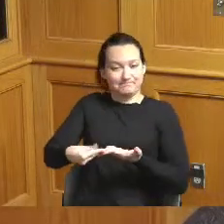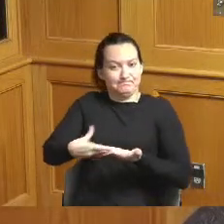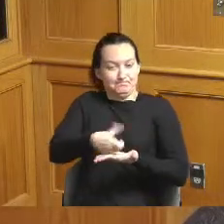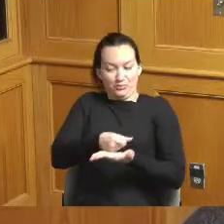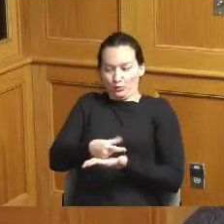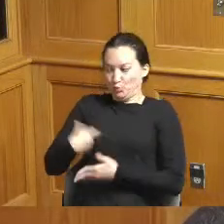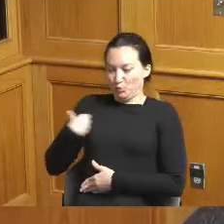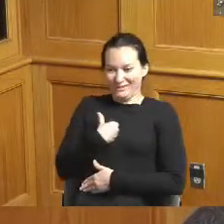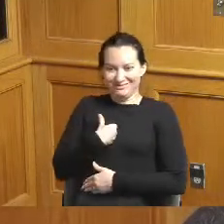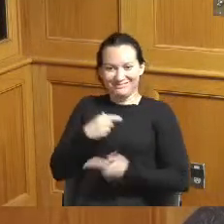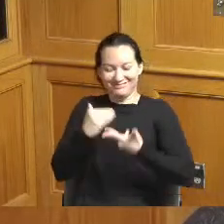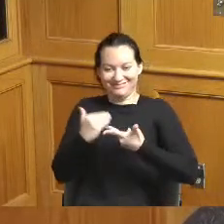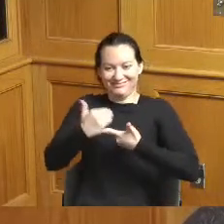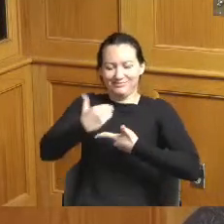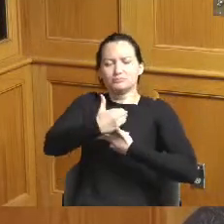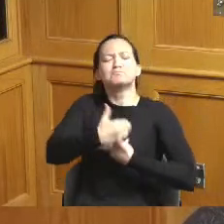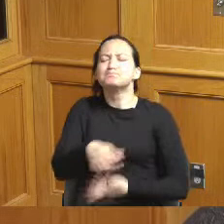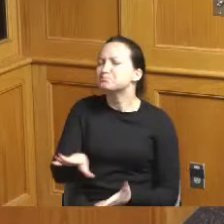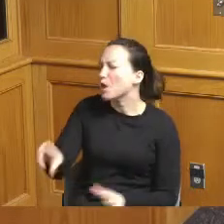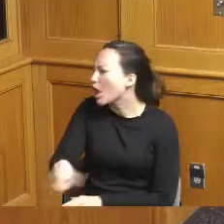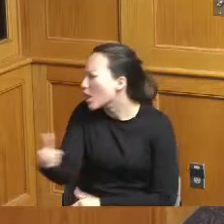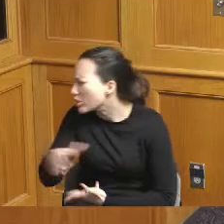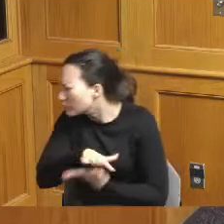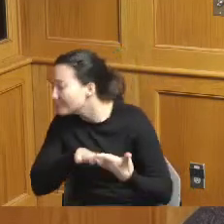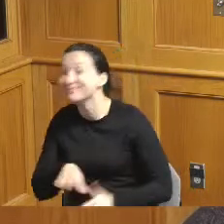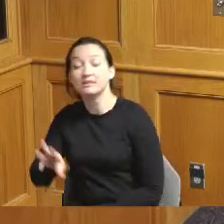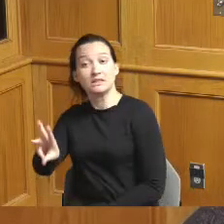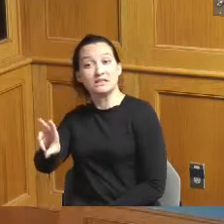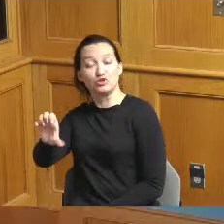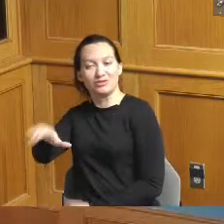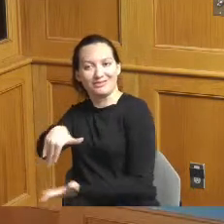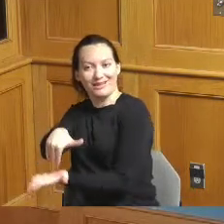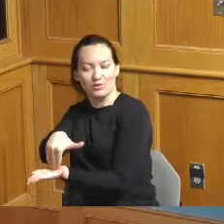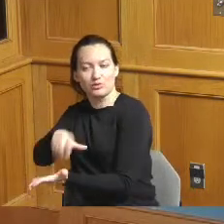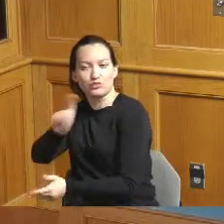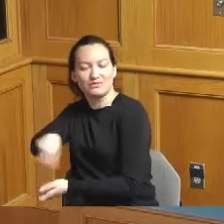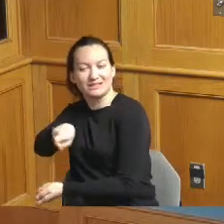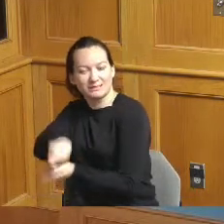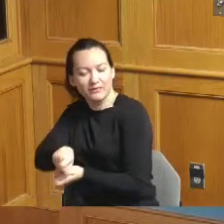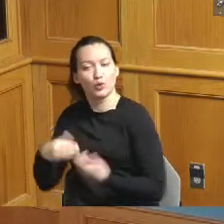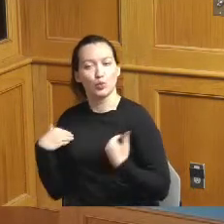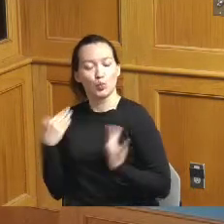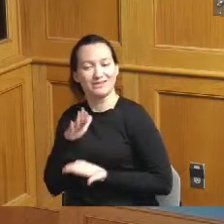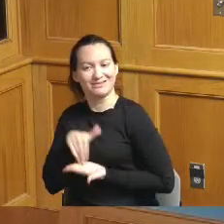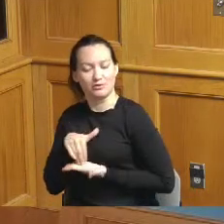had done and what else in this issue so 600,000 is just for the Youth Center employees on that